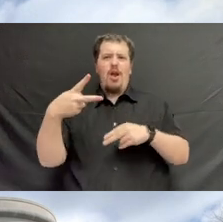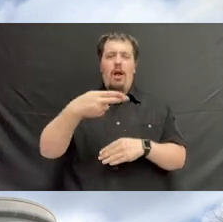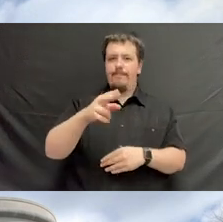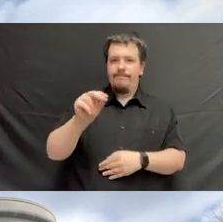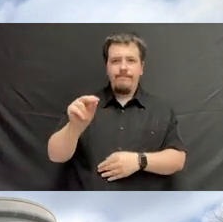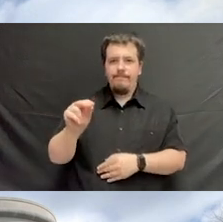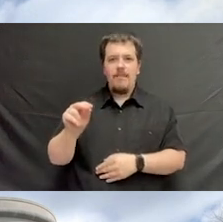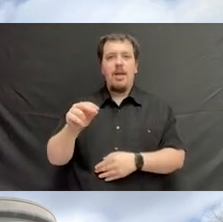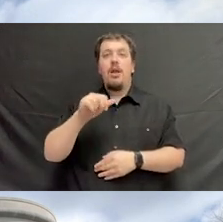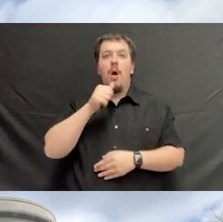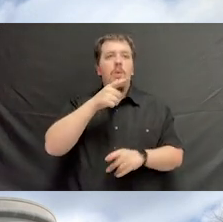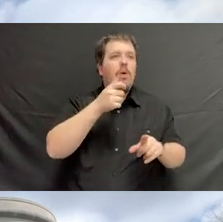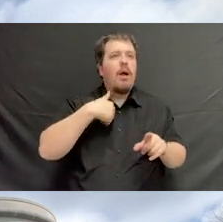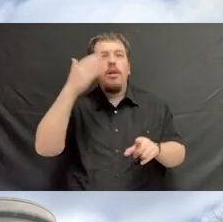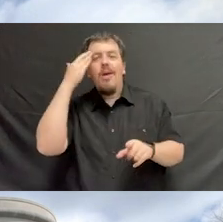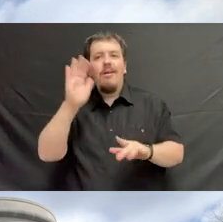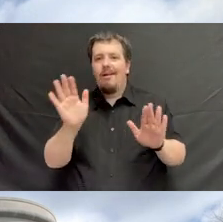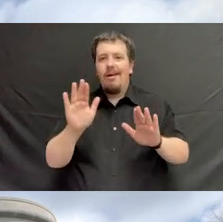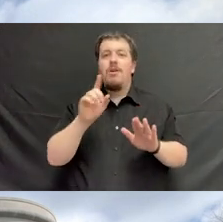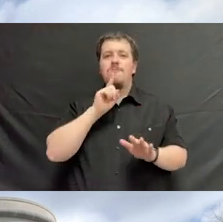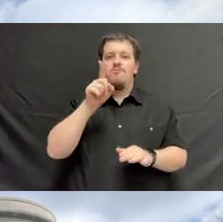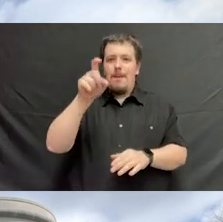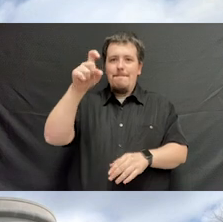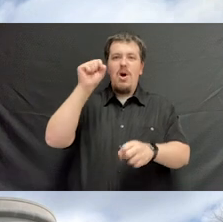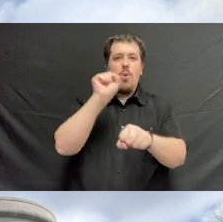It's not who you know. You're gonna have to work hard